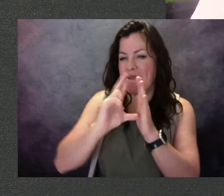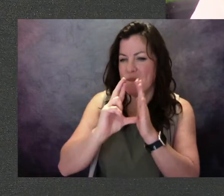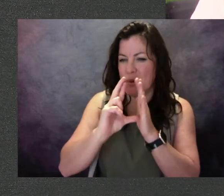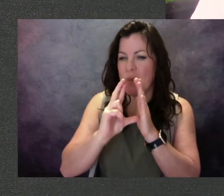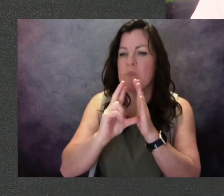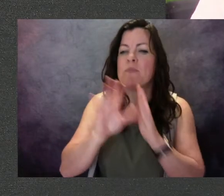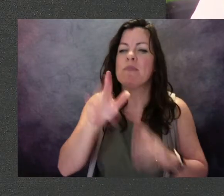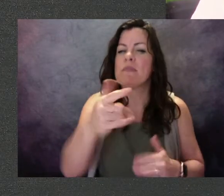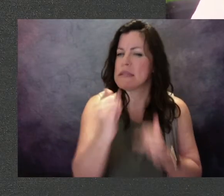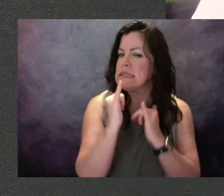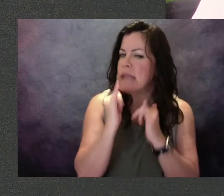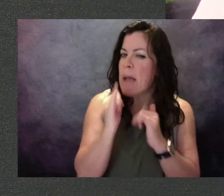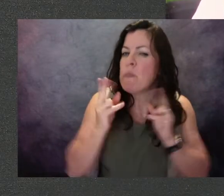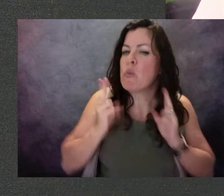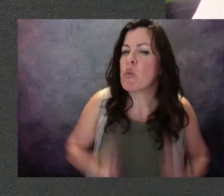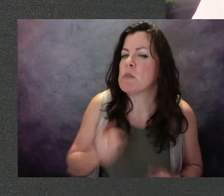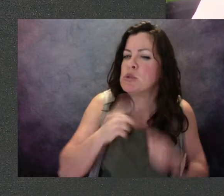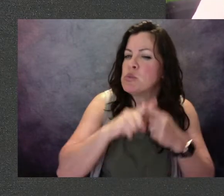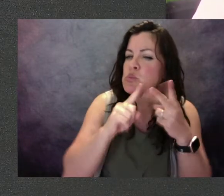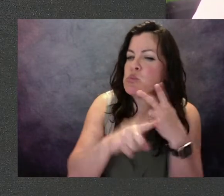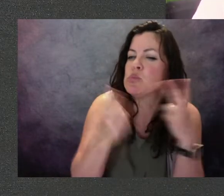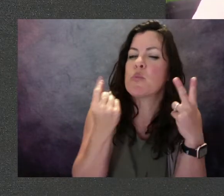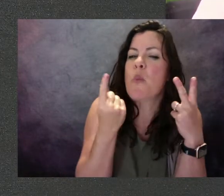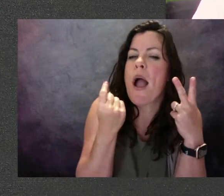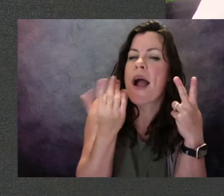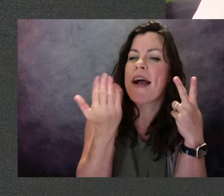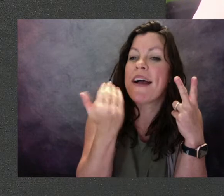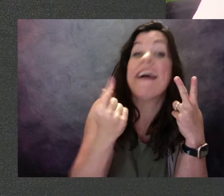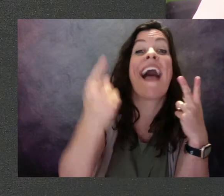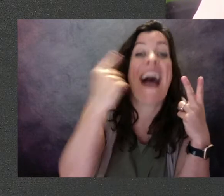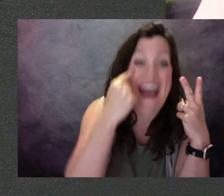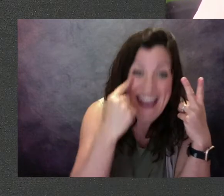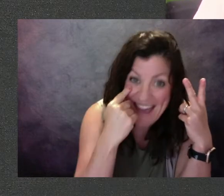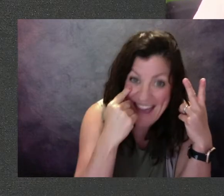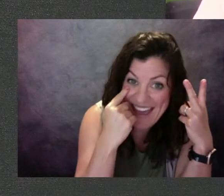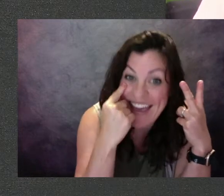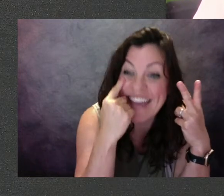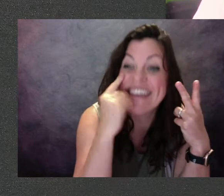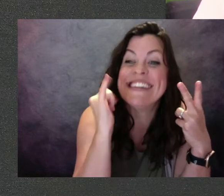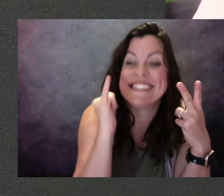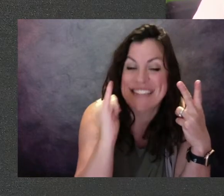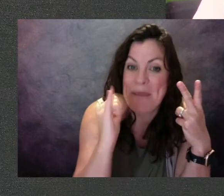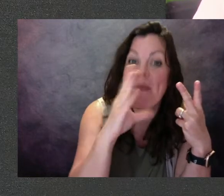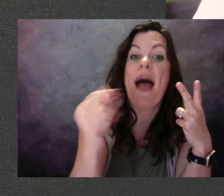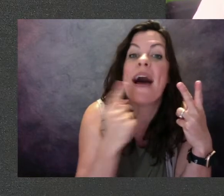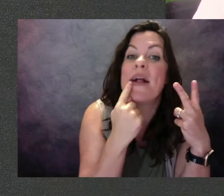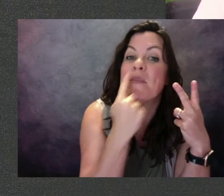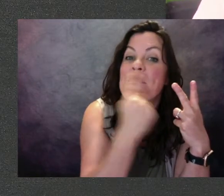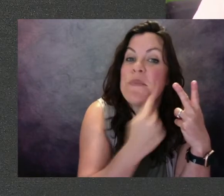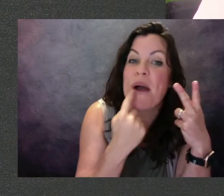on a fish that are very similar to people? The eye and the mouth. That's right, the eye and the mouth.